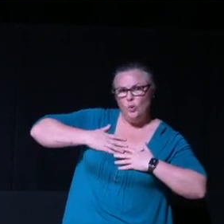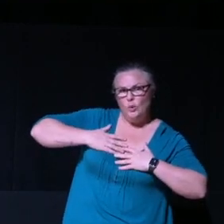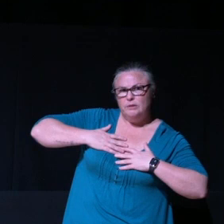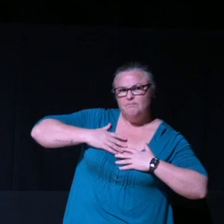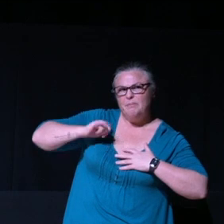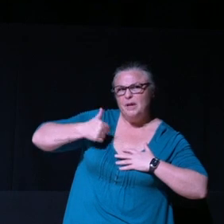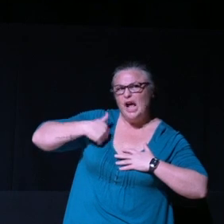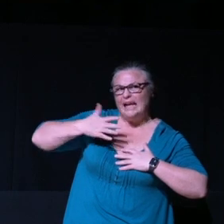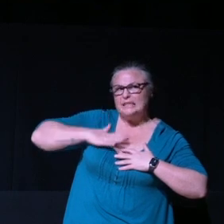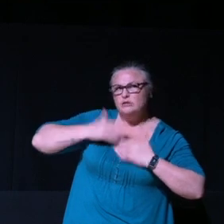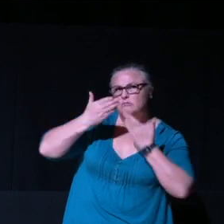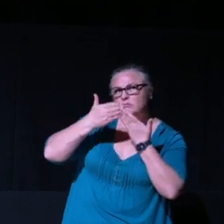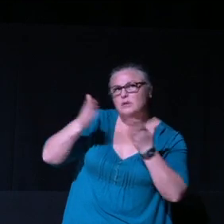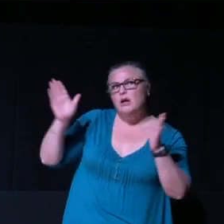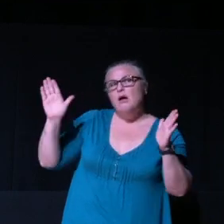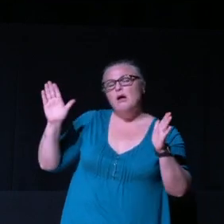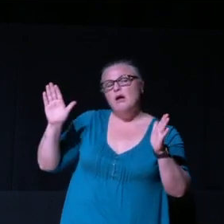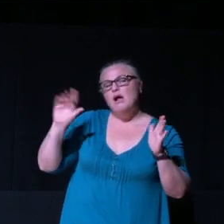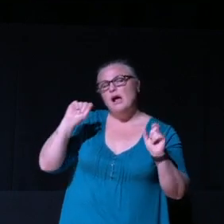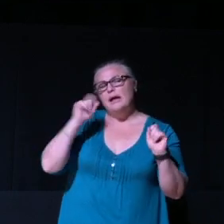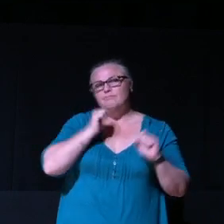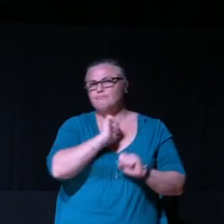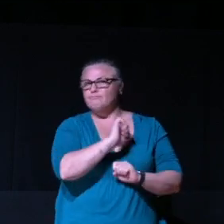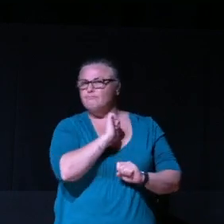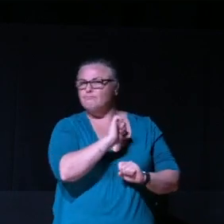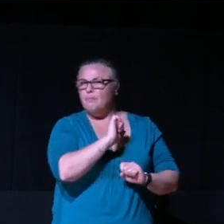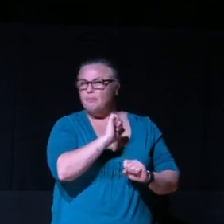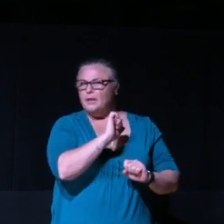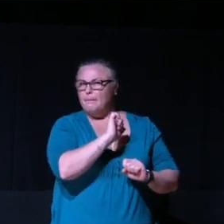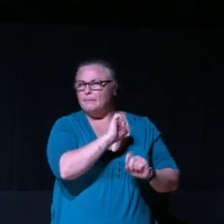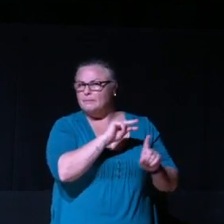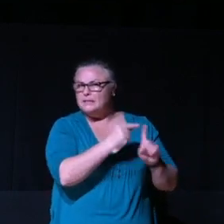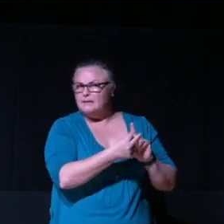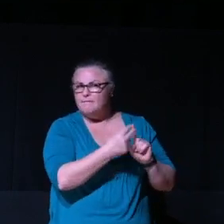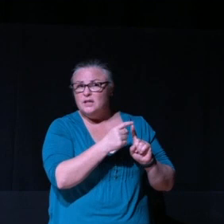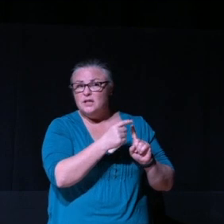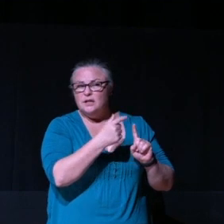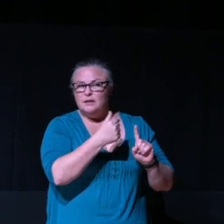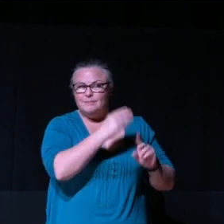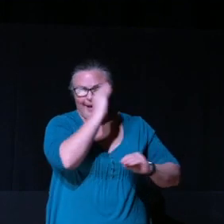little bit? Understand something from another person's perspective? That's the empathy part? Or actually is this person